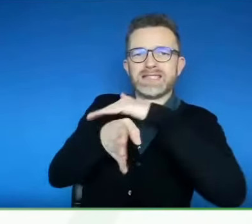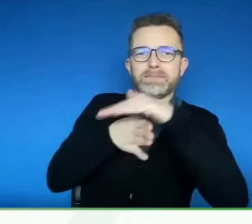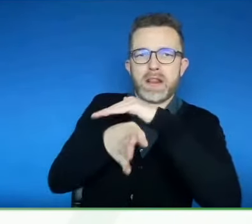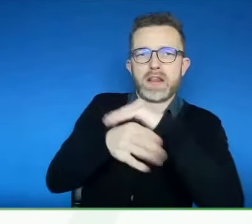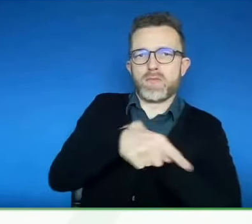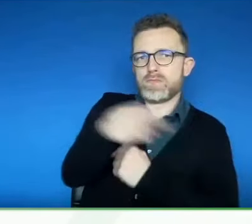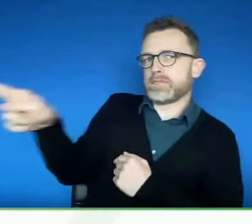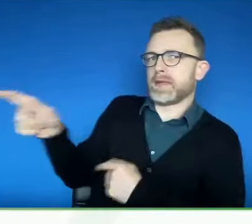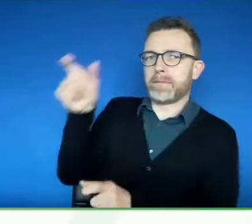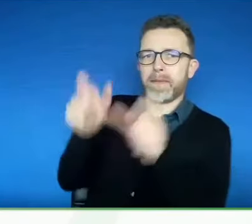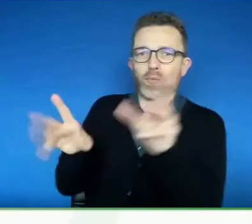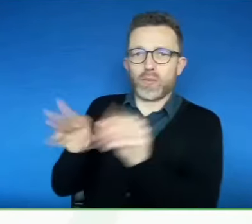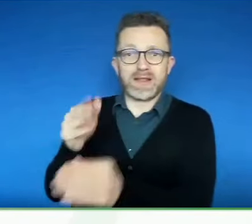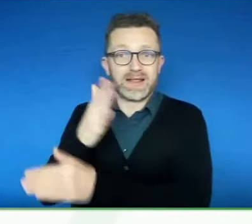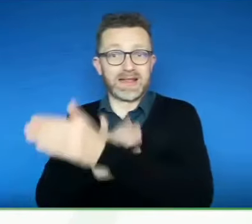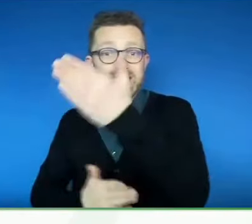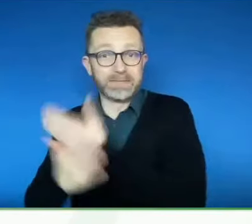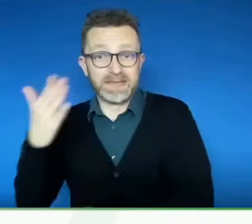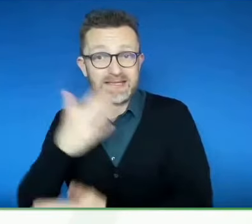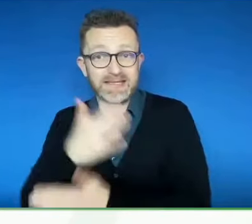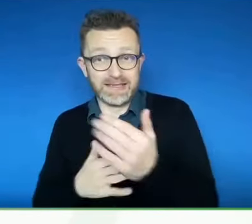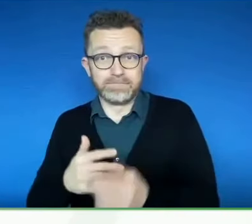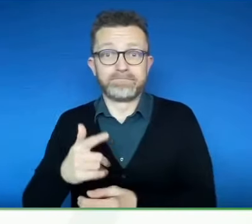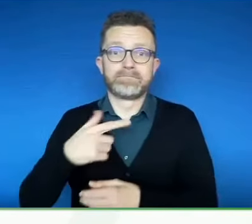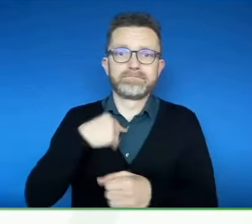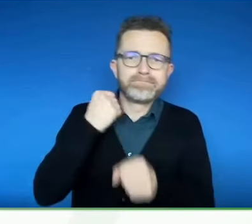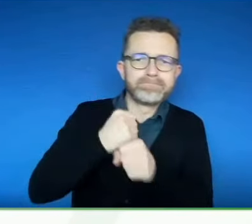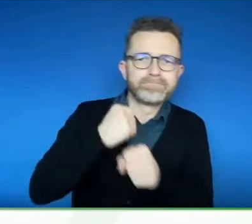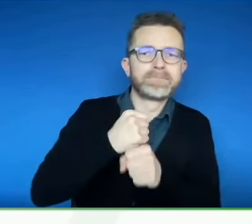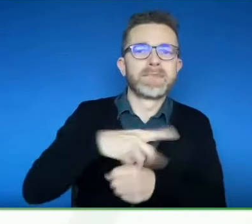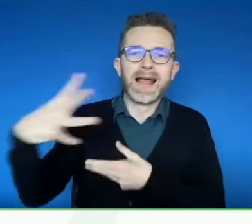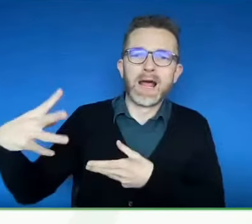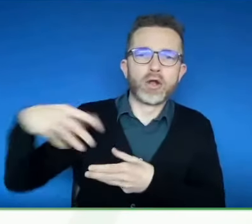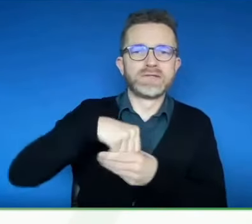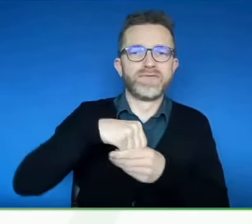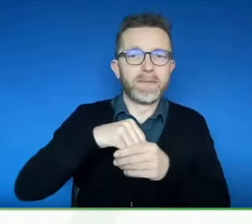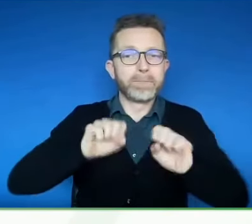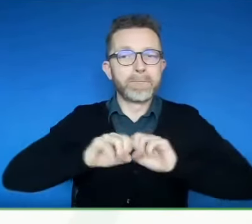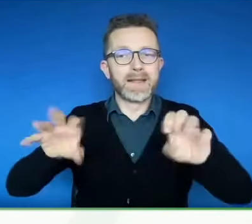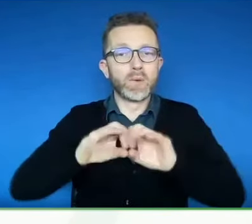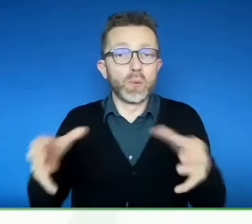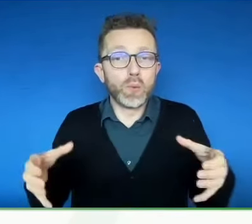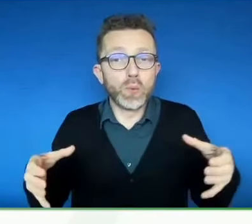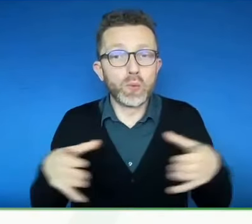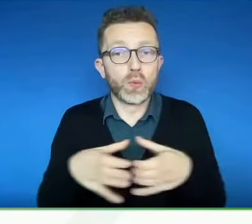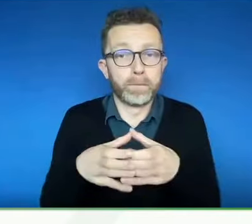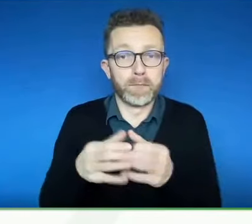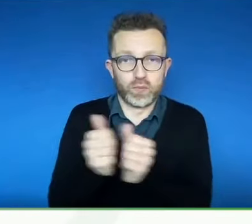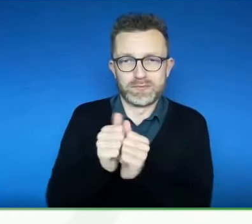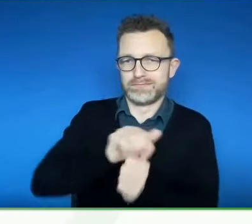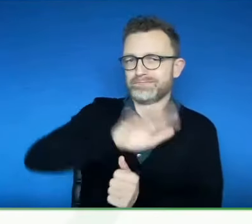colleague, would you please,? And maybe sit here in front of me.